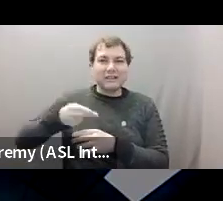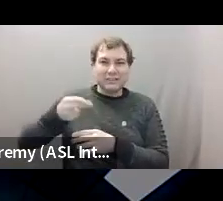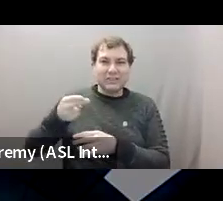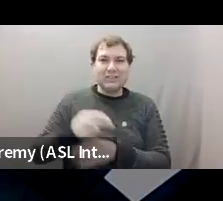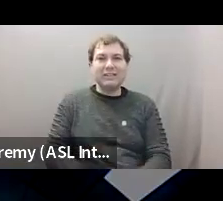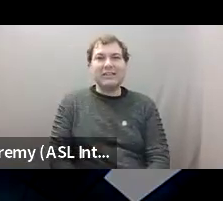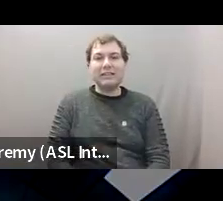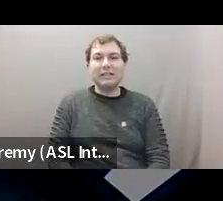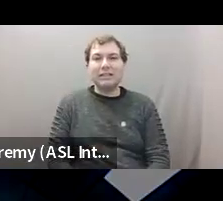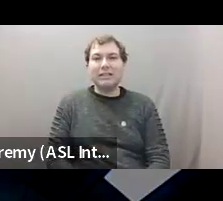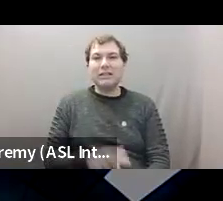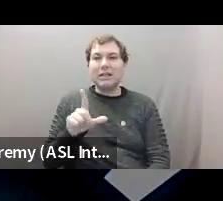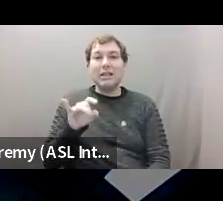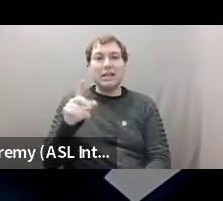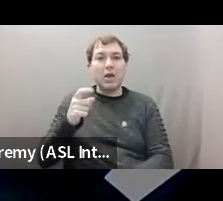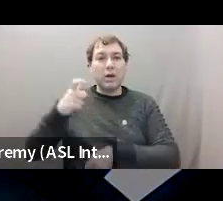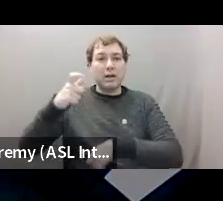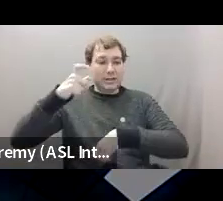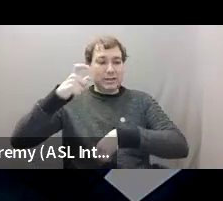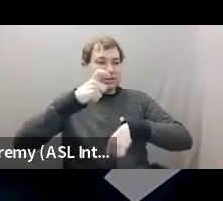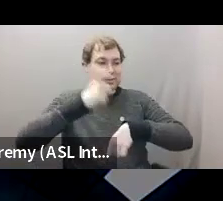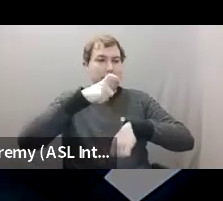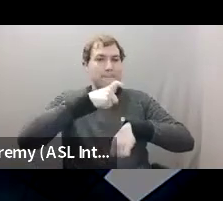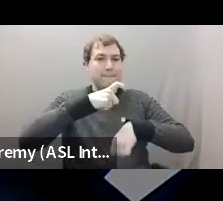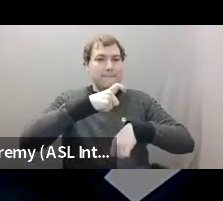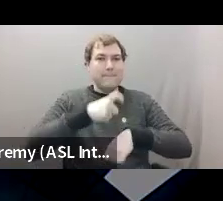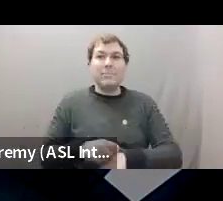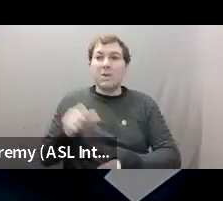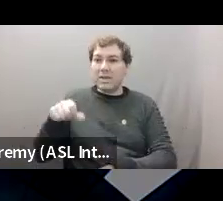Scott Birkenbuel (he, him) VP APRIL: And then, Linda, we're we're we're at the top of our time. Linda Pogue: We are, that.